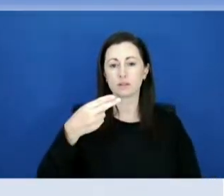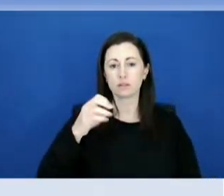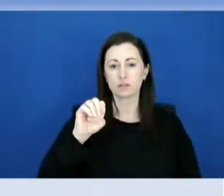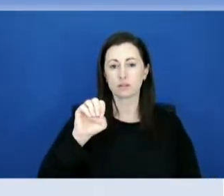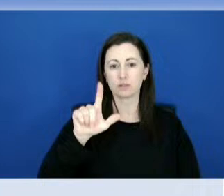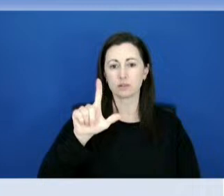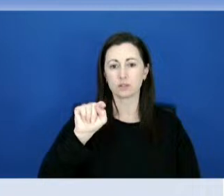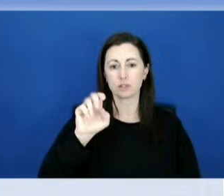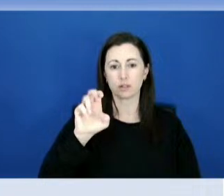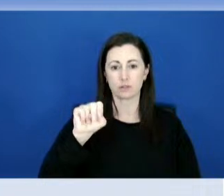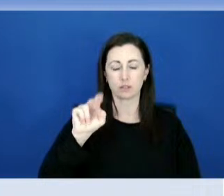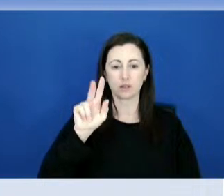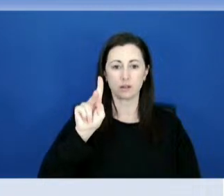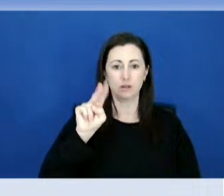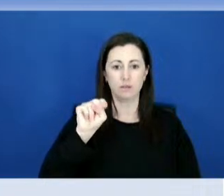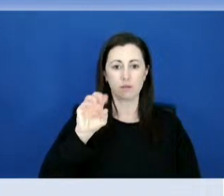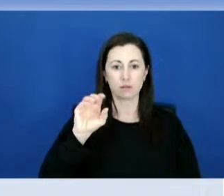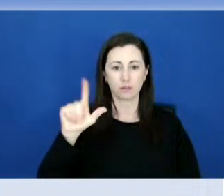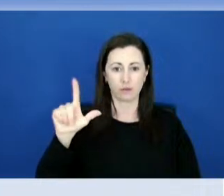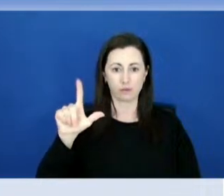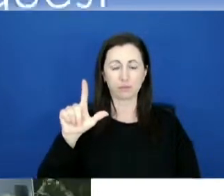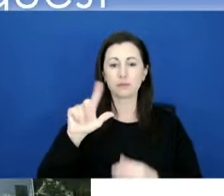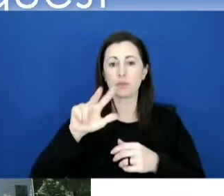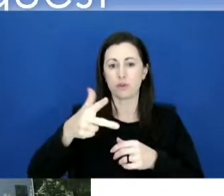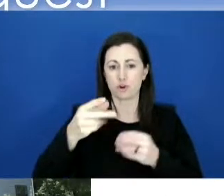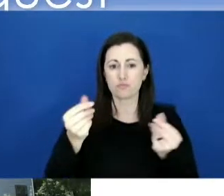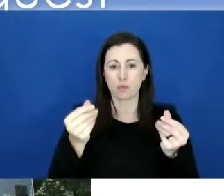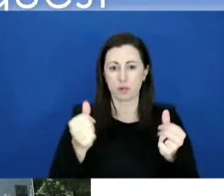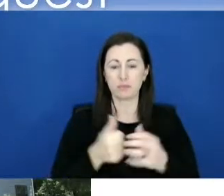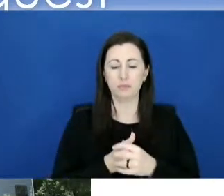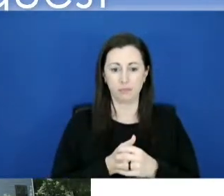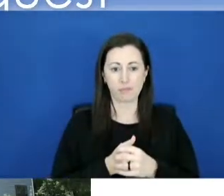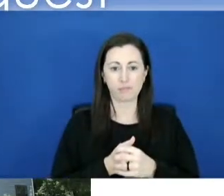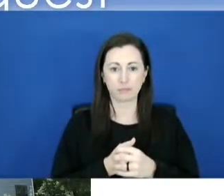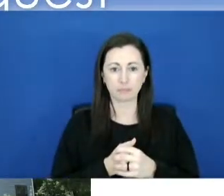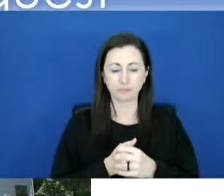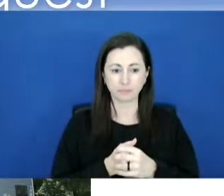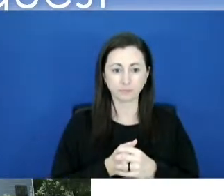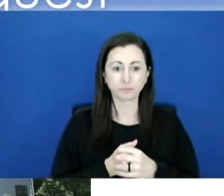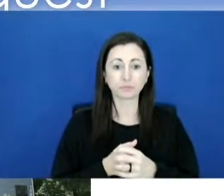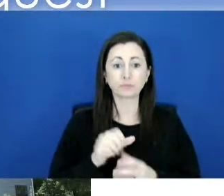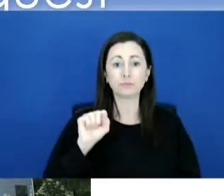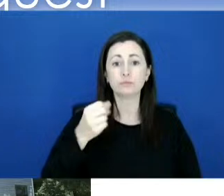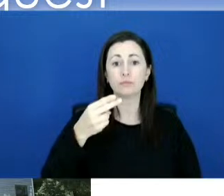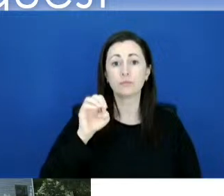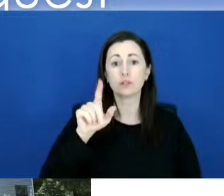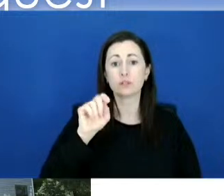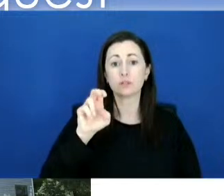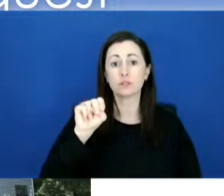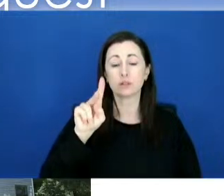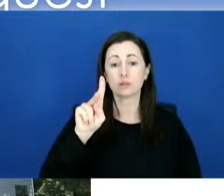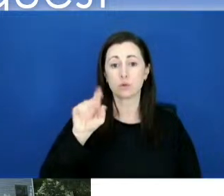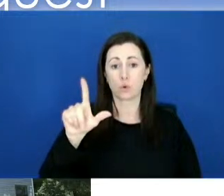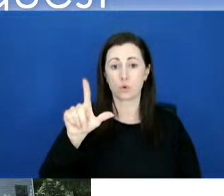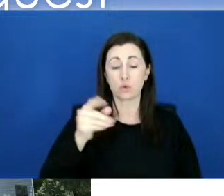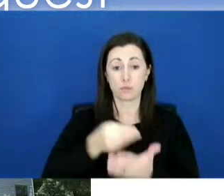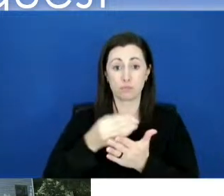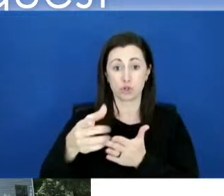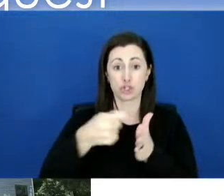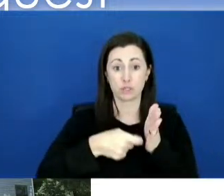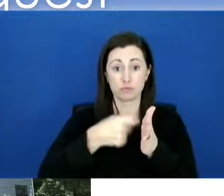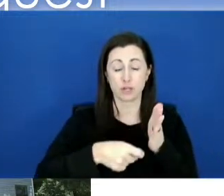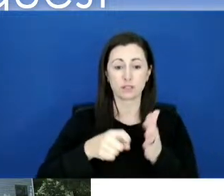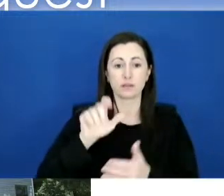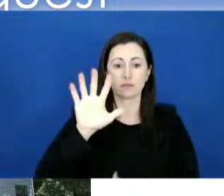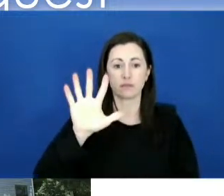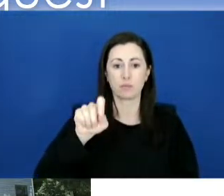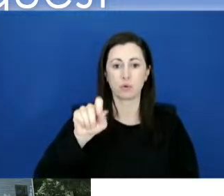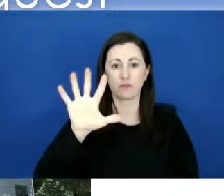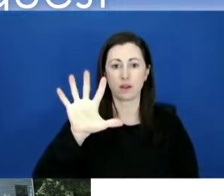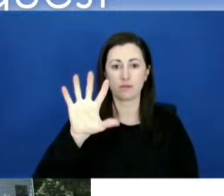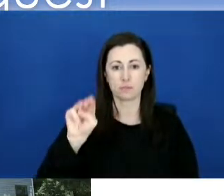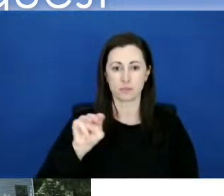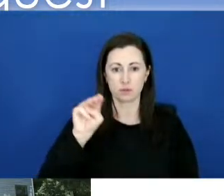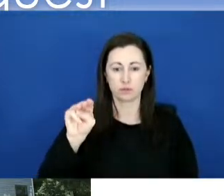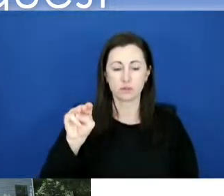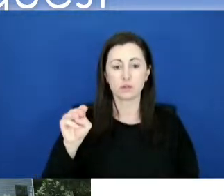ON BOTH OF THESE MAPS.